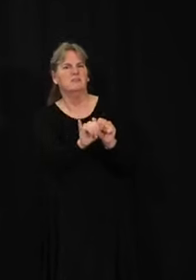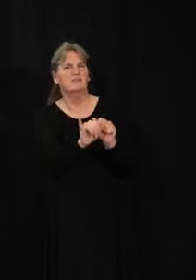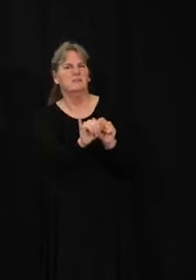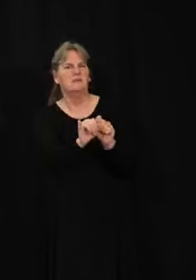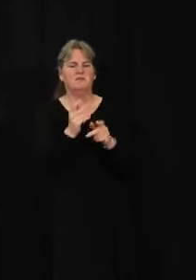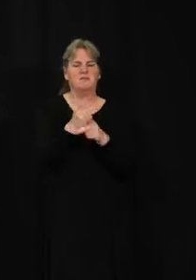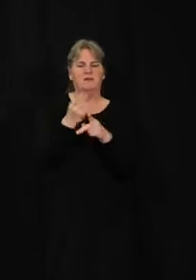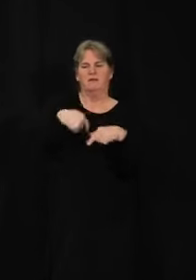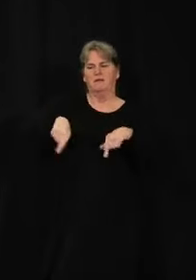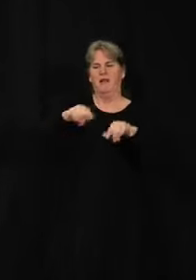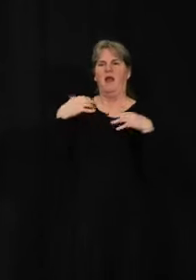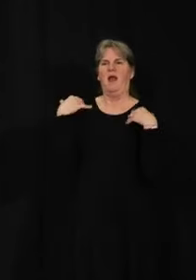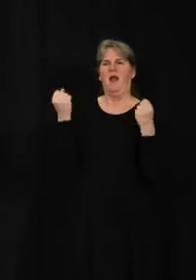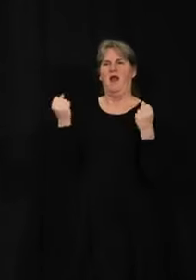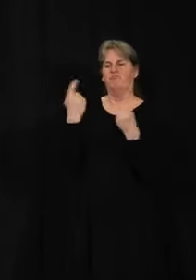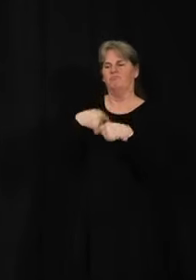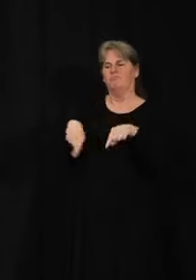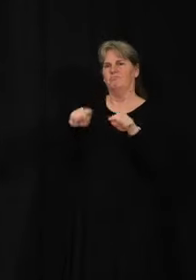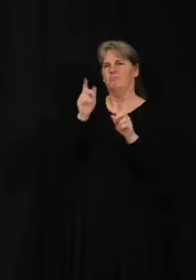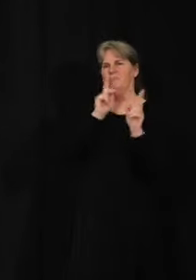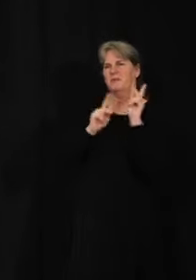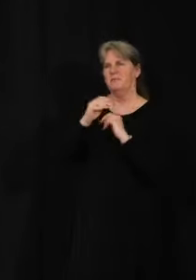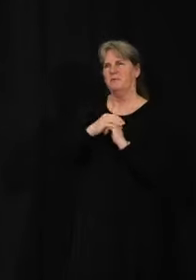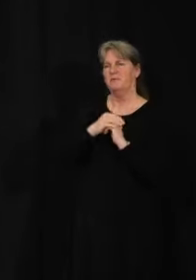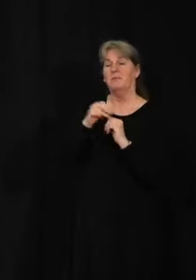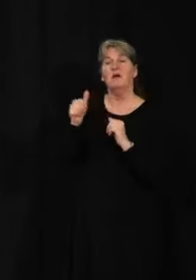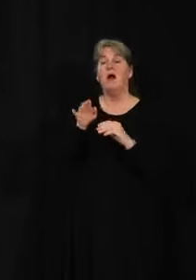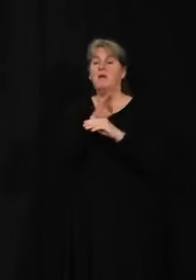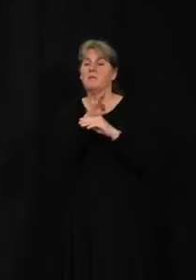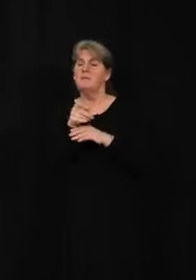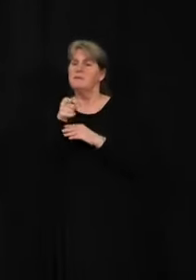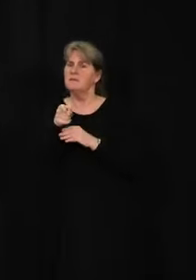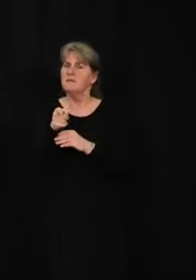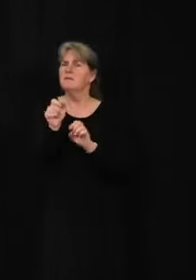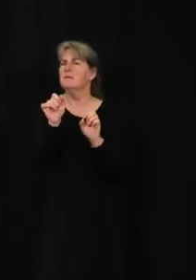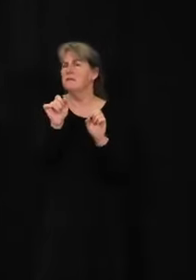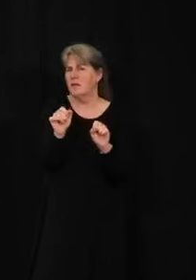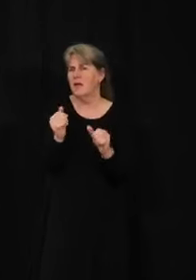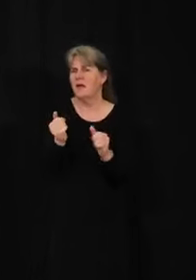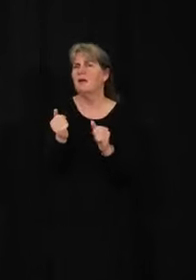protect public health. Other businesses can choose to operate, providing that they